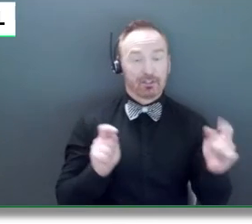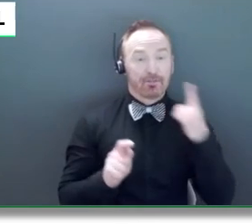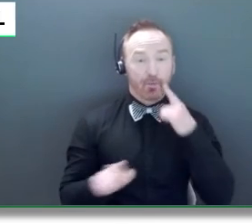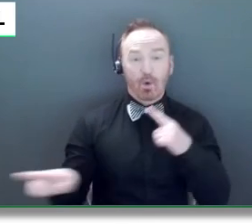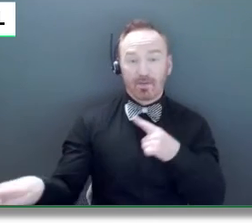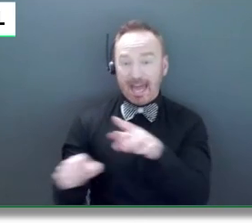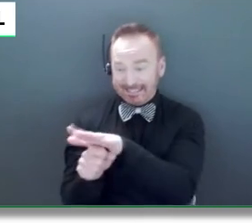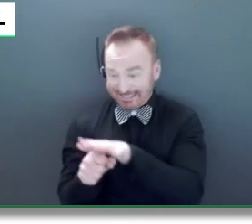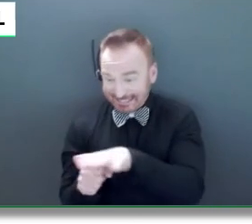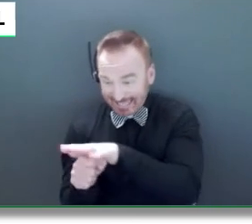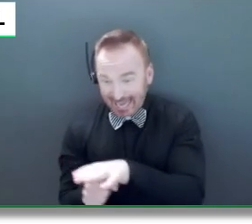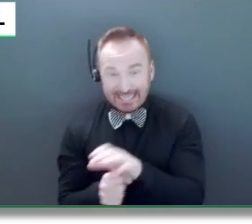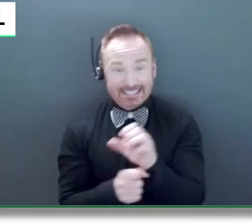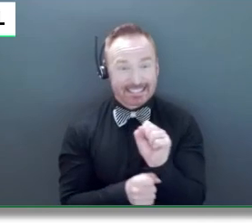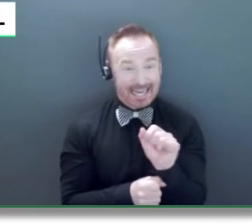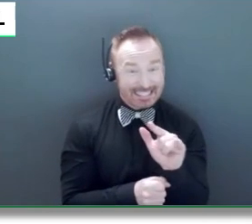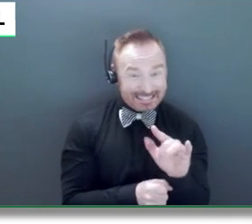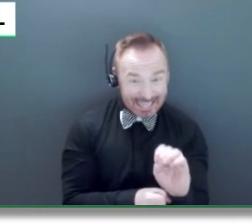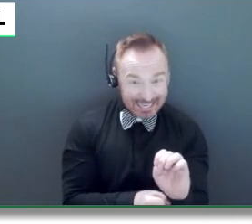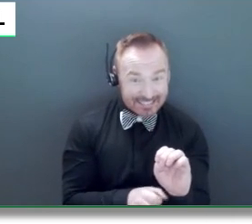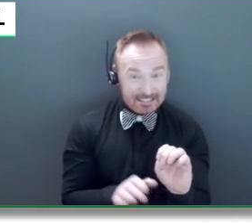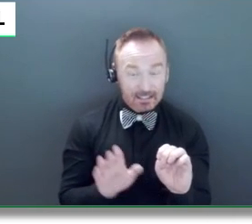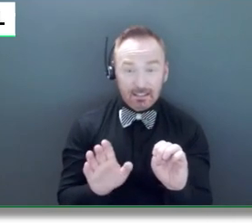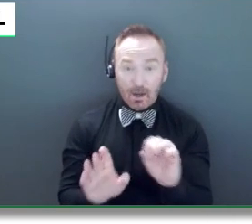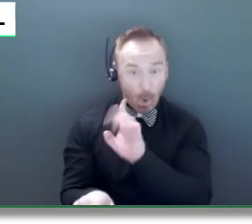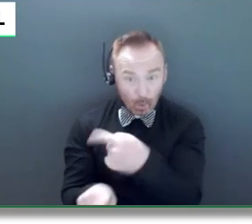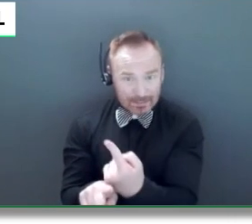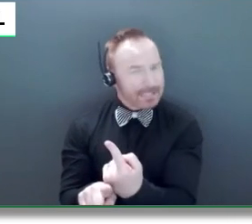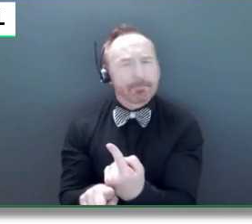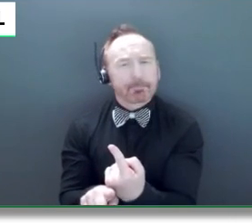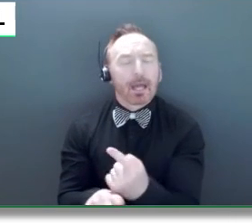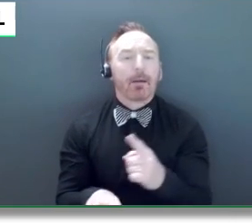deepen that connection through different ways of integration of different tools